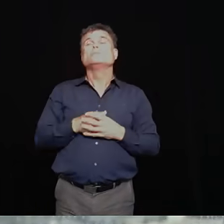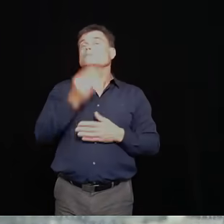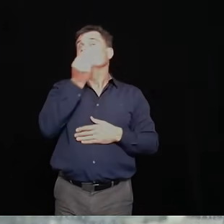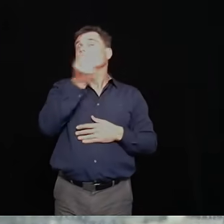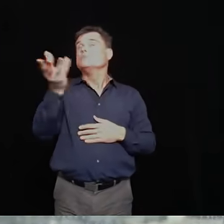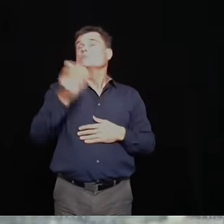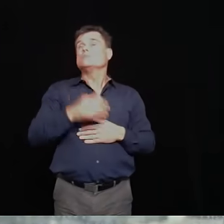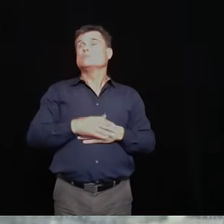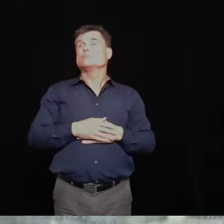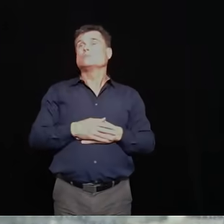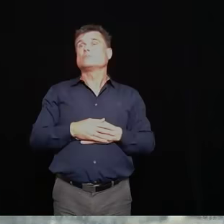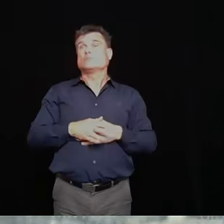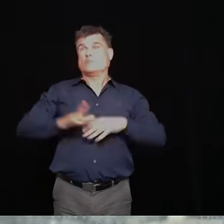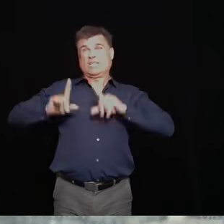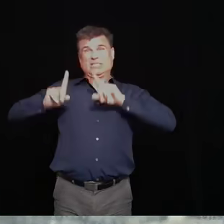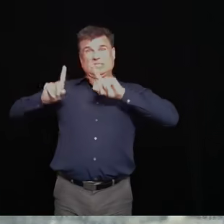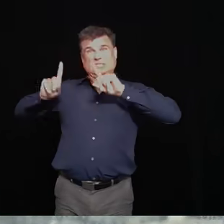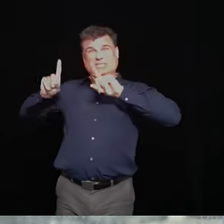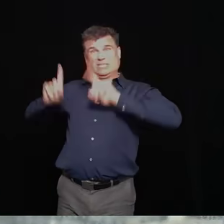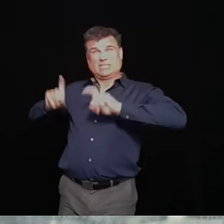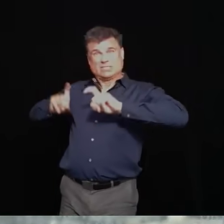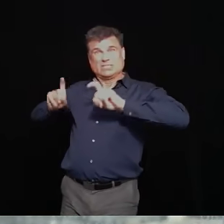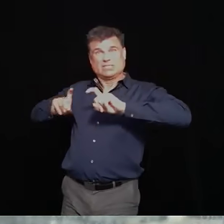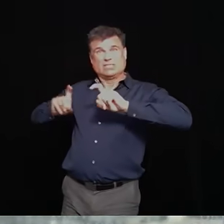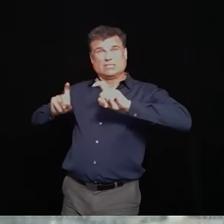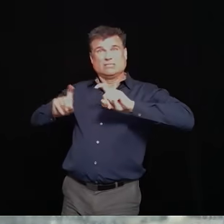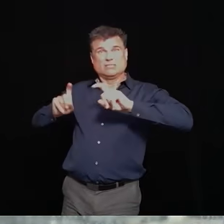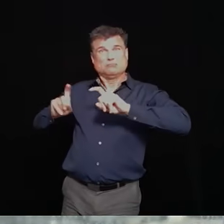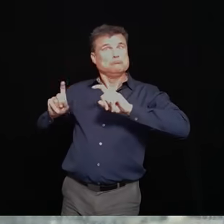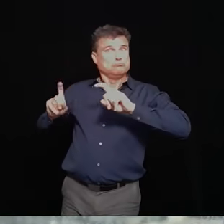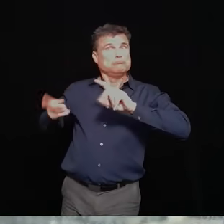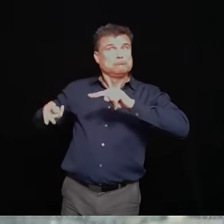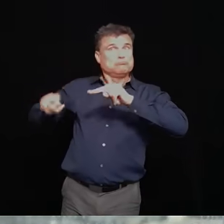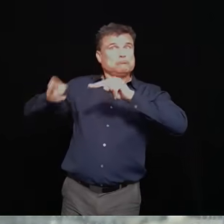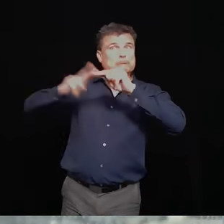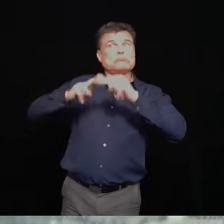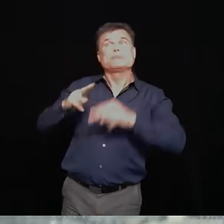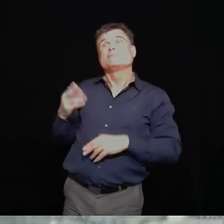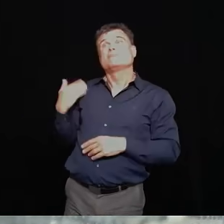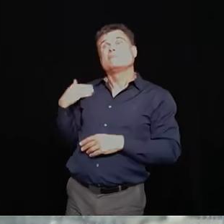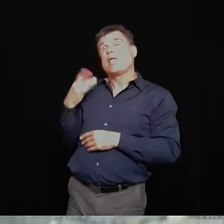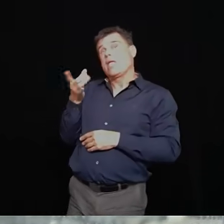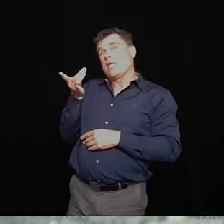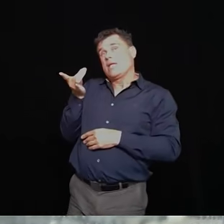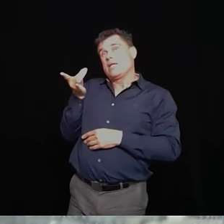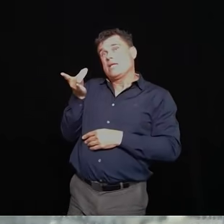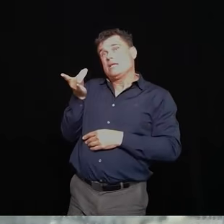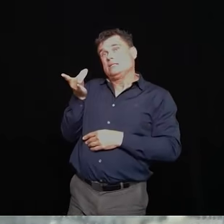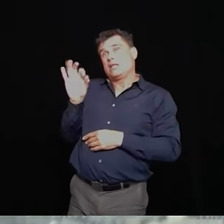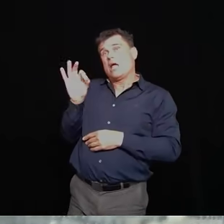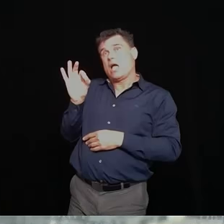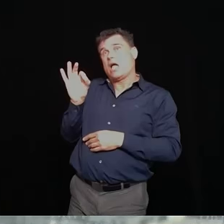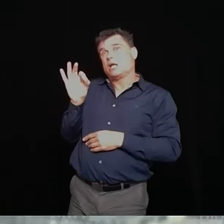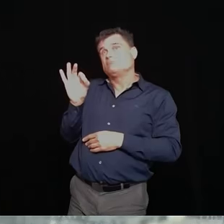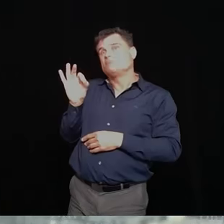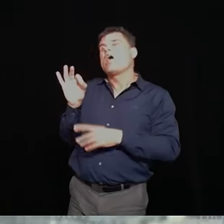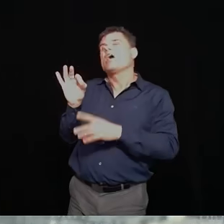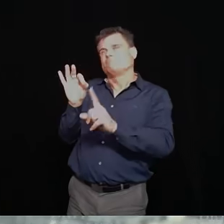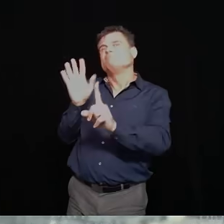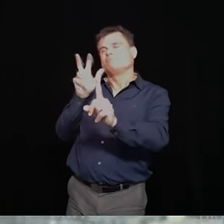So if you know you have more interactions ahead. For example if you're returning to work. Then you need to reduce your contacts in other